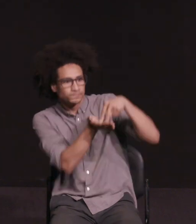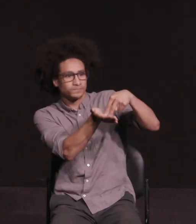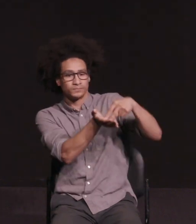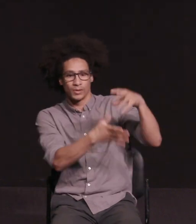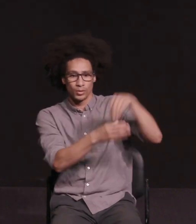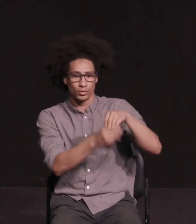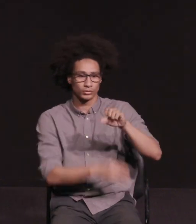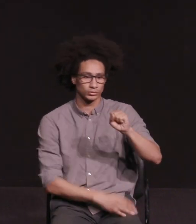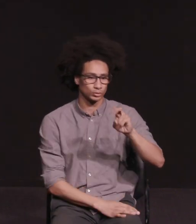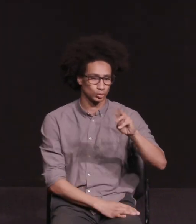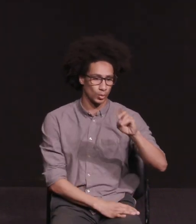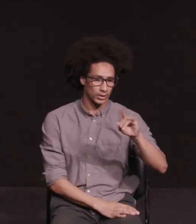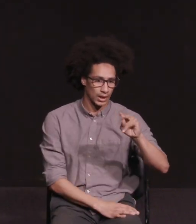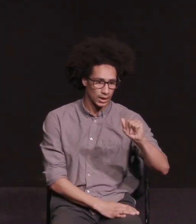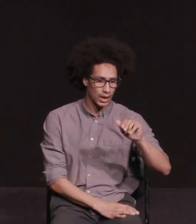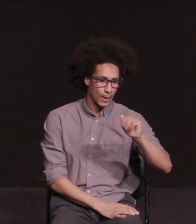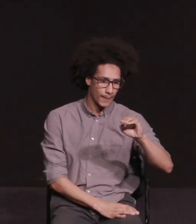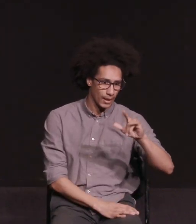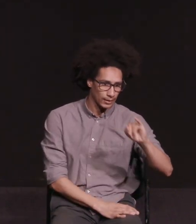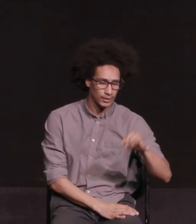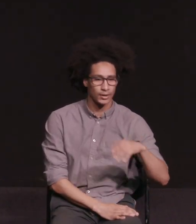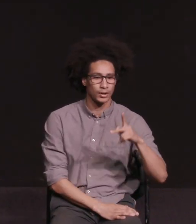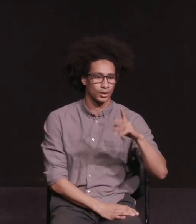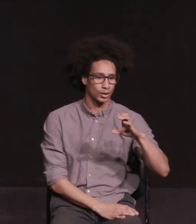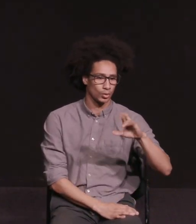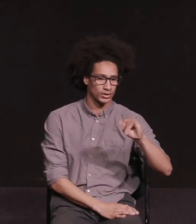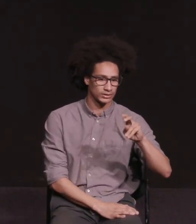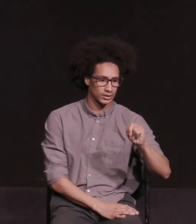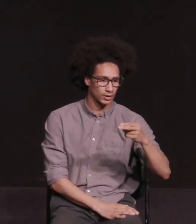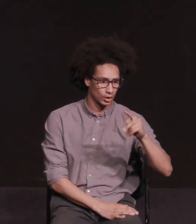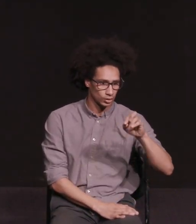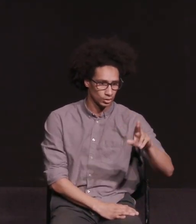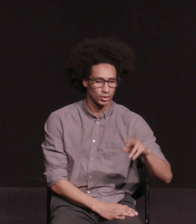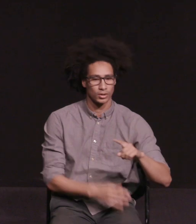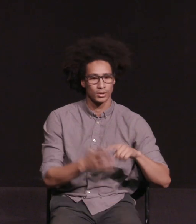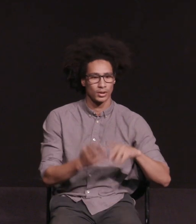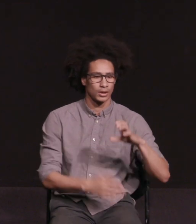of Mali, Kristin Hunter, Dindga McCannon, Kadir Nelson,